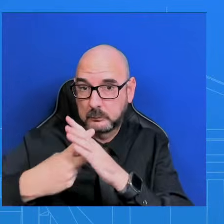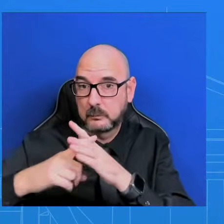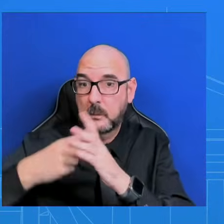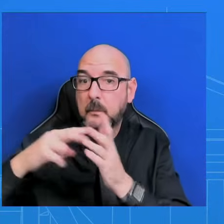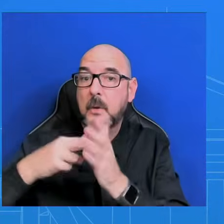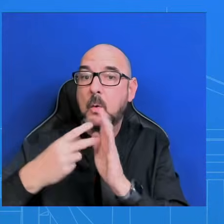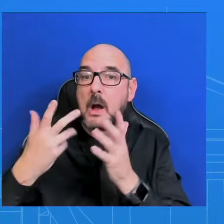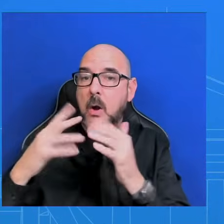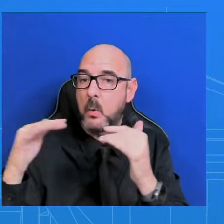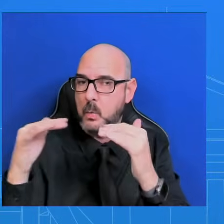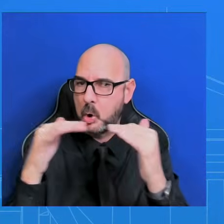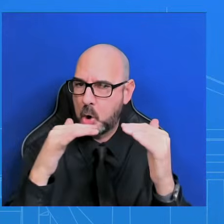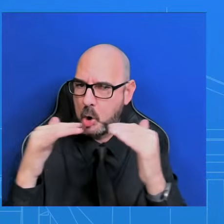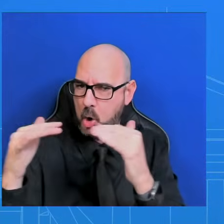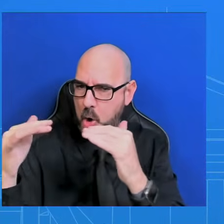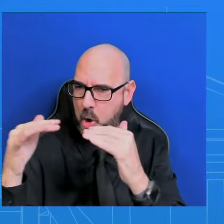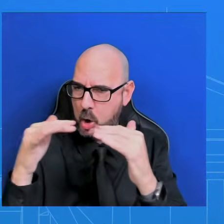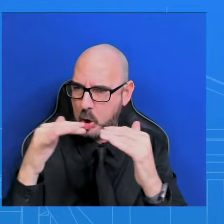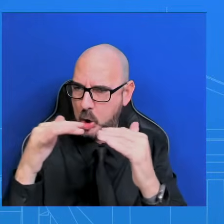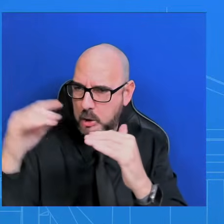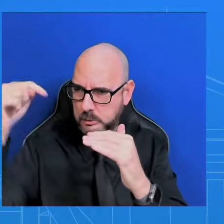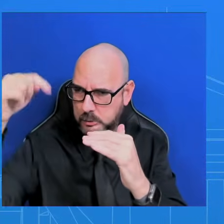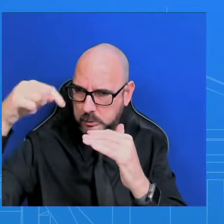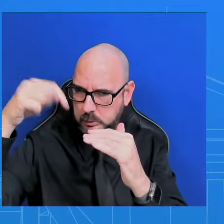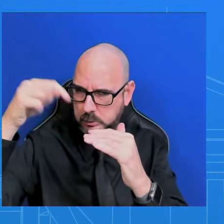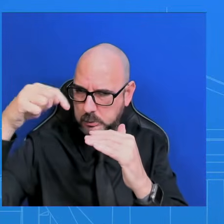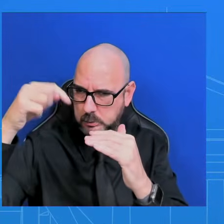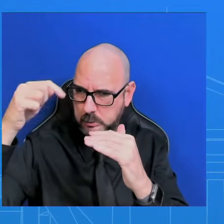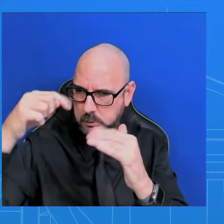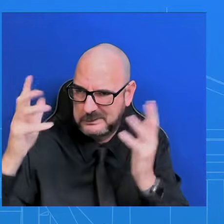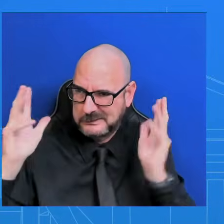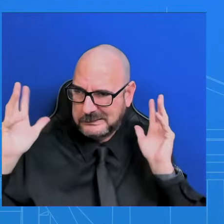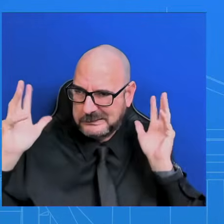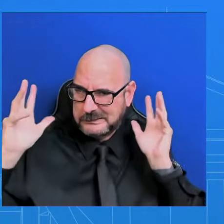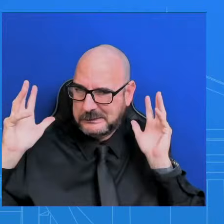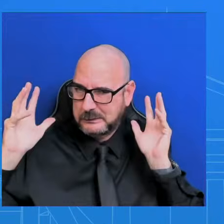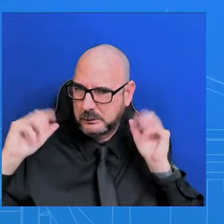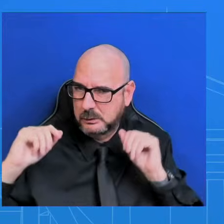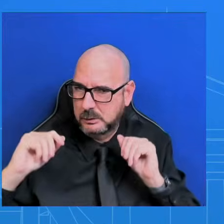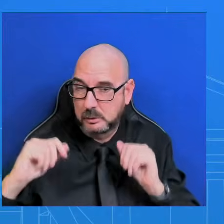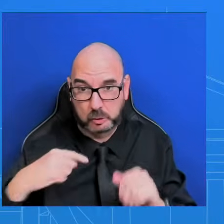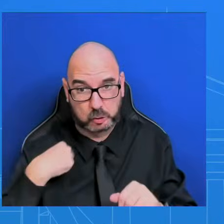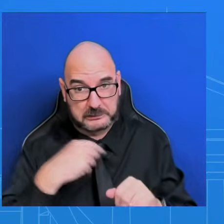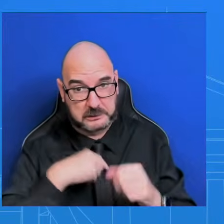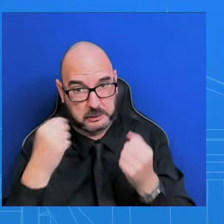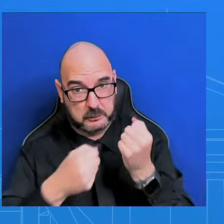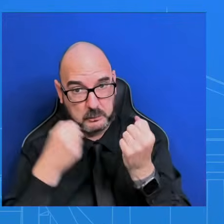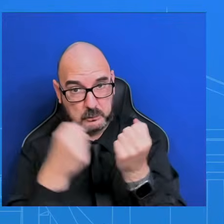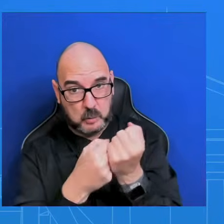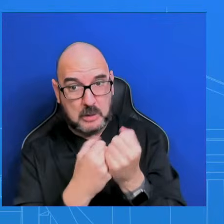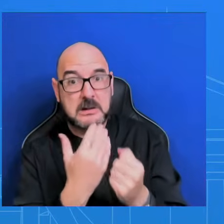It is certainly supporting the Is- -- we're certainly supporting the Israeli governments to defend themselves. But it's really bigger than that, Weijia.